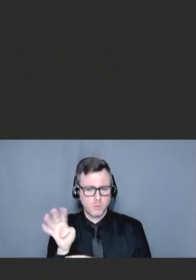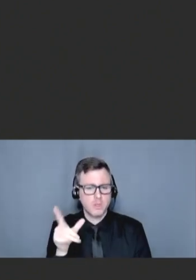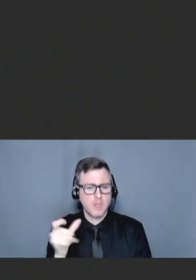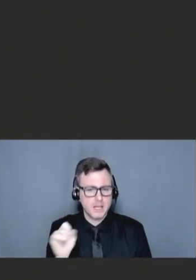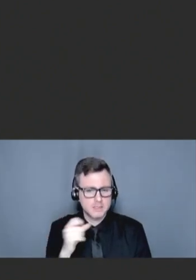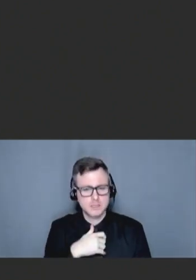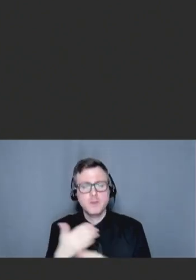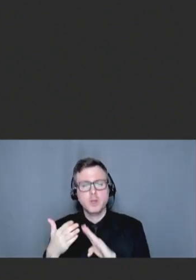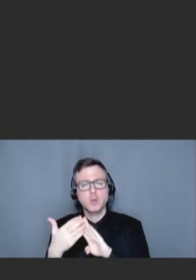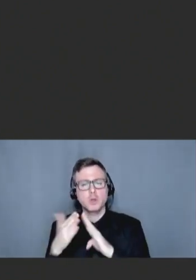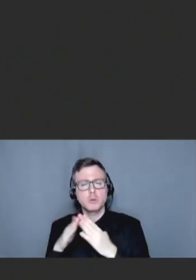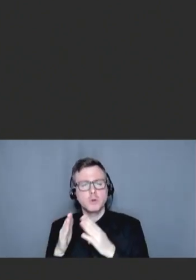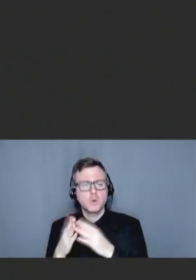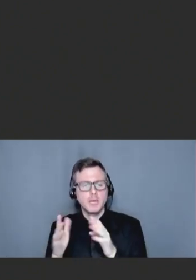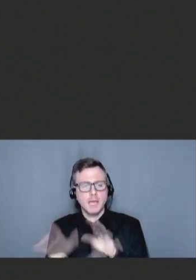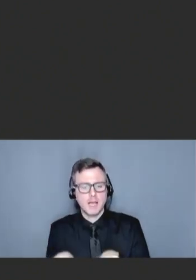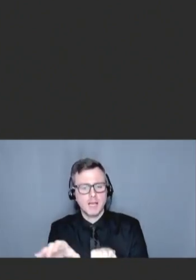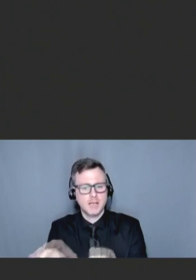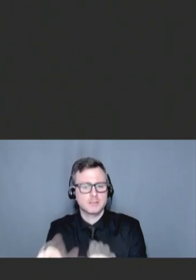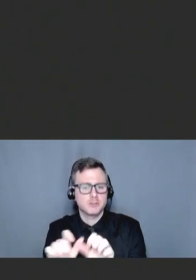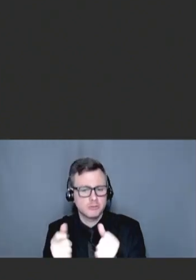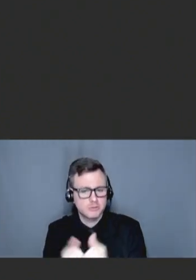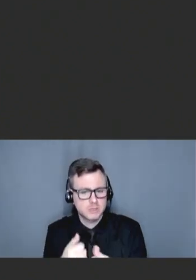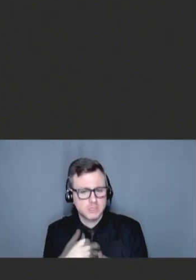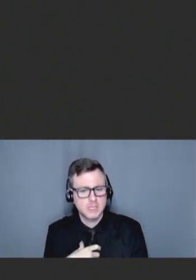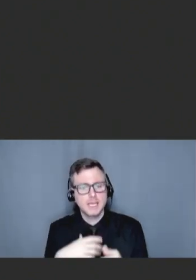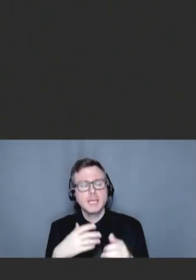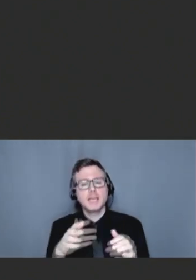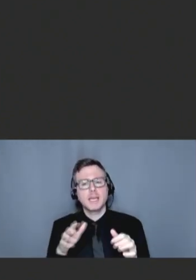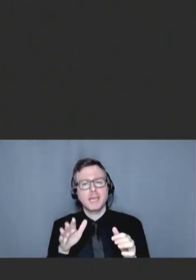and health care providers to promote vaccination efforts.